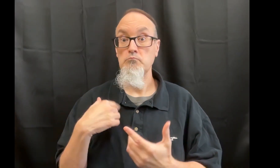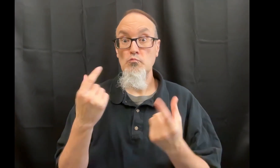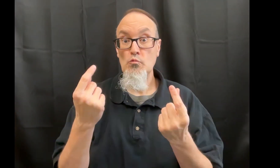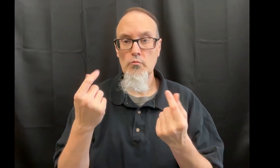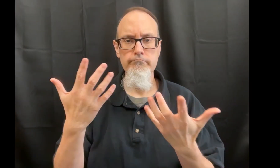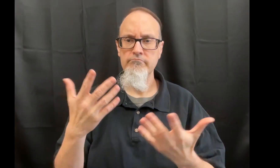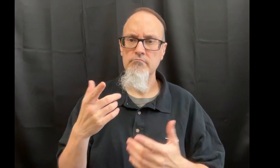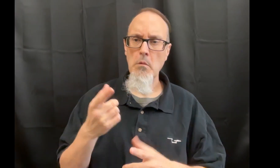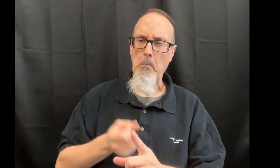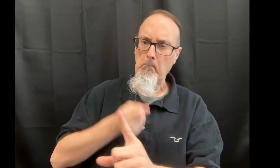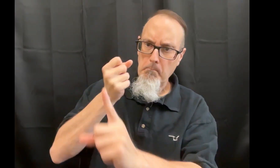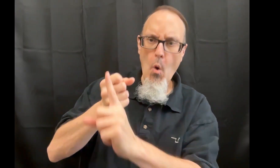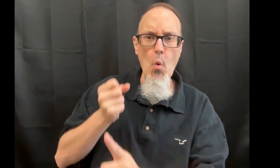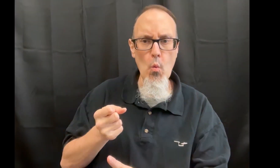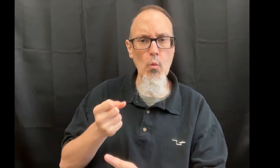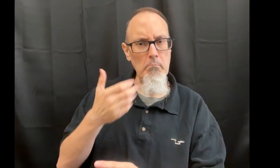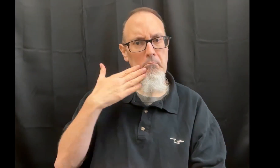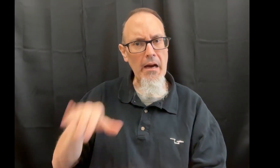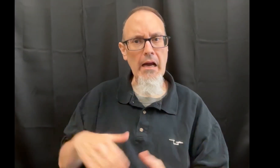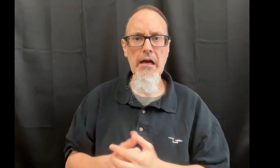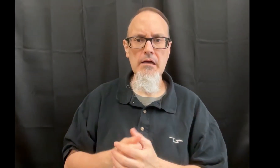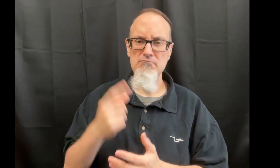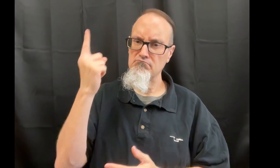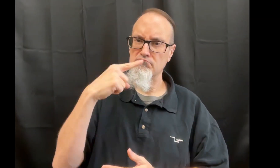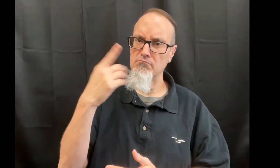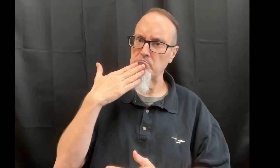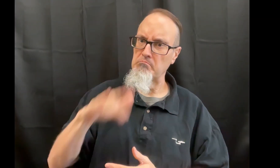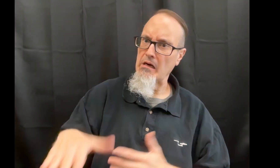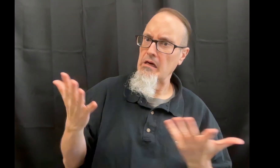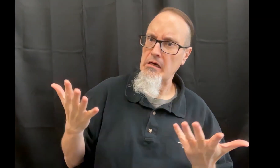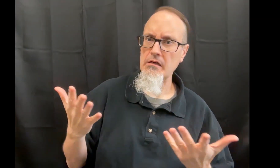What I do is just describe “the hit was bad. They look bad.”